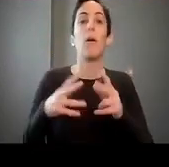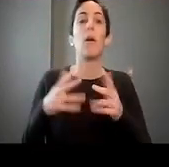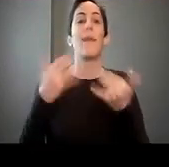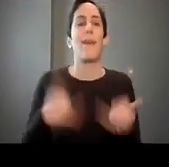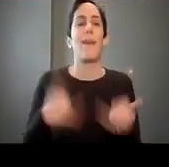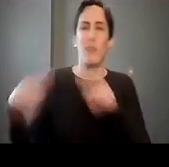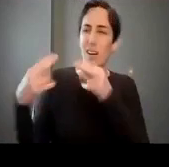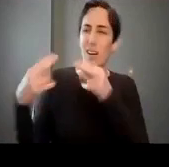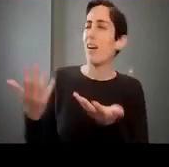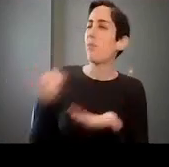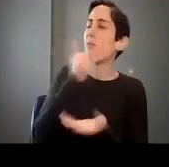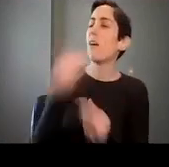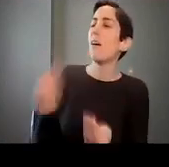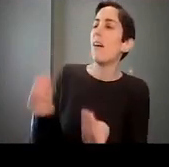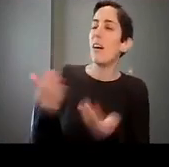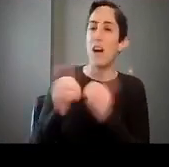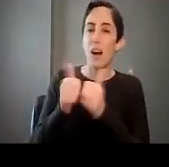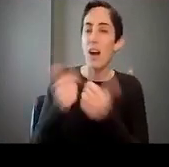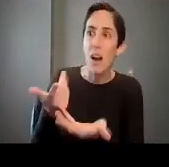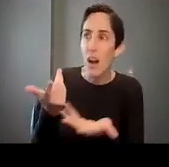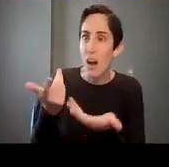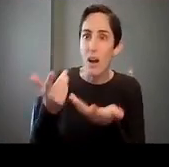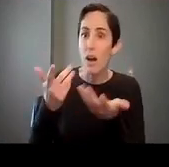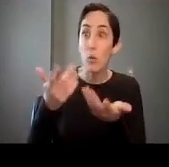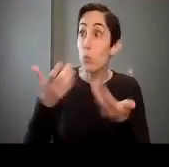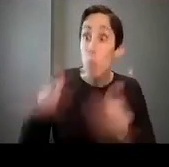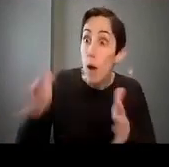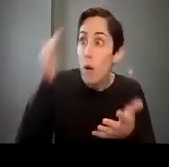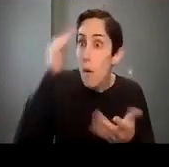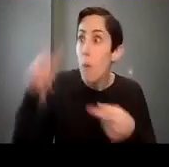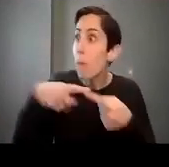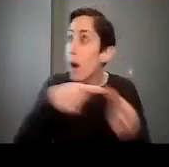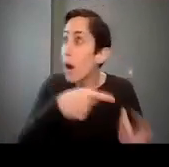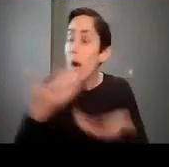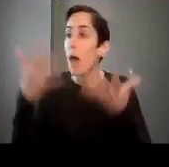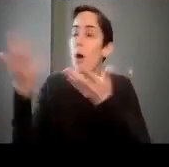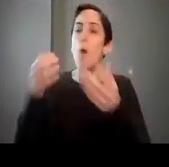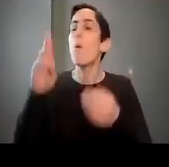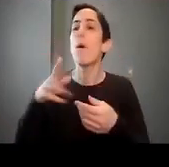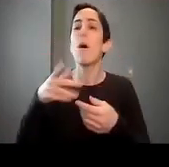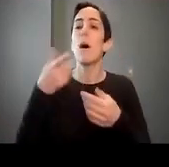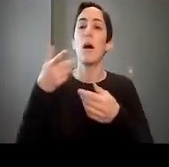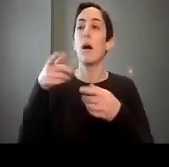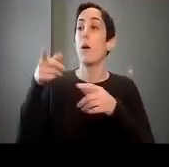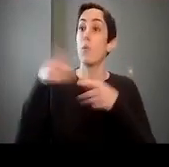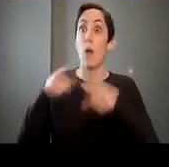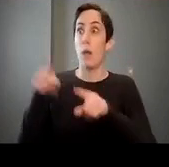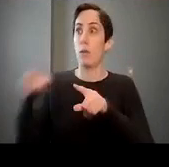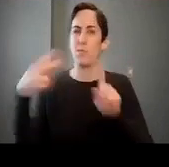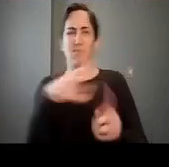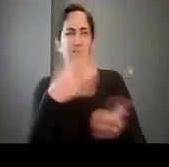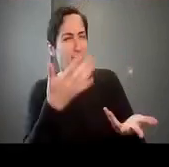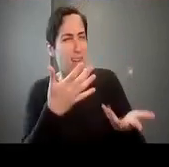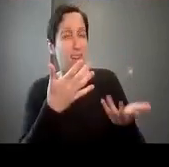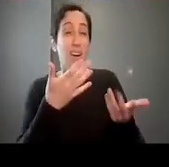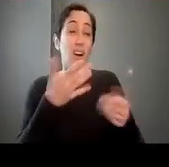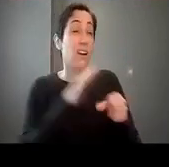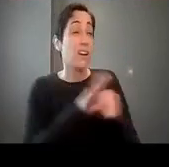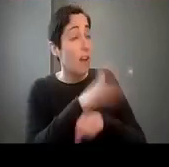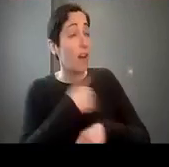with you?", or, "How could you possibly do or the other person saying, "What is wrong think or be that way? Can't you see with you?", or, "How could you possibly do or things from my perspective?" And really think or be that way? Can't you see the truth of the matter is each of us things from my perspective?" And really